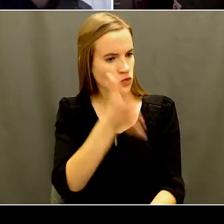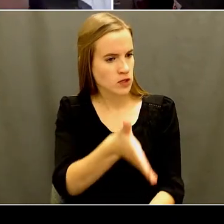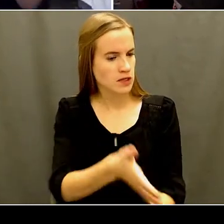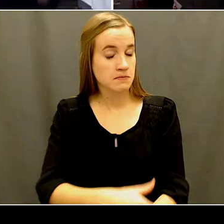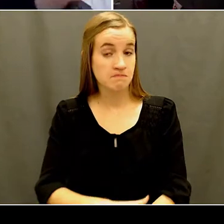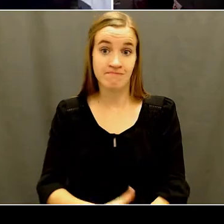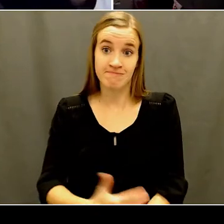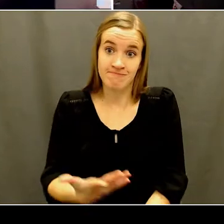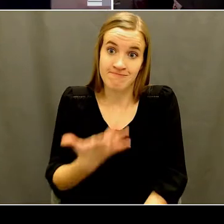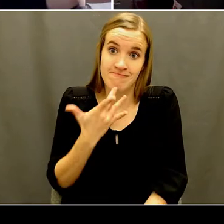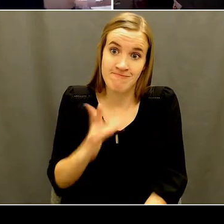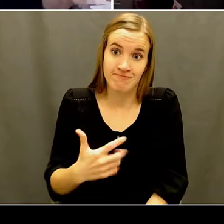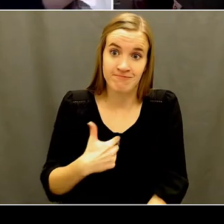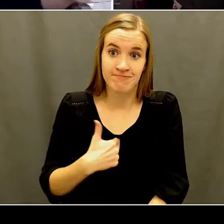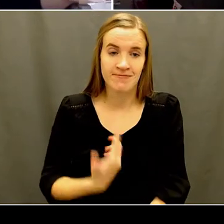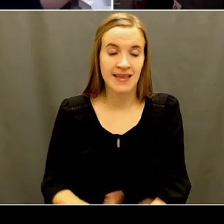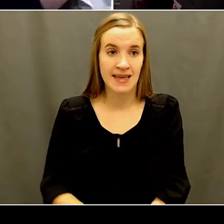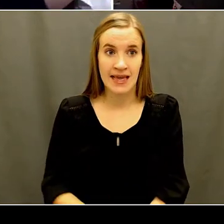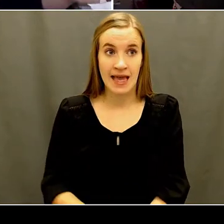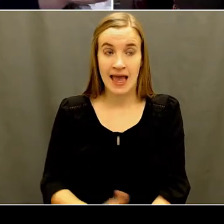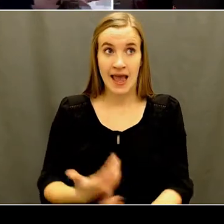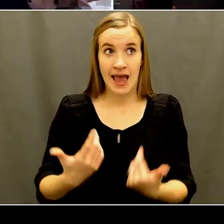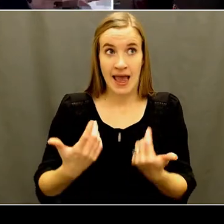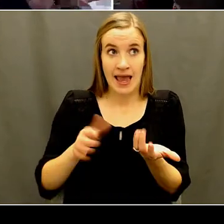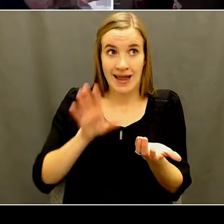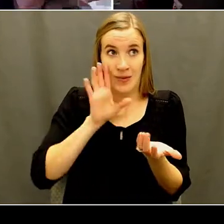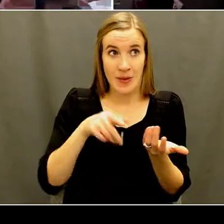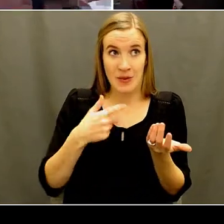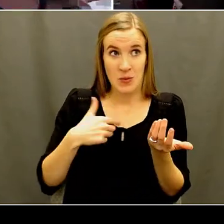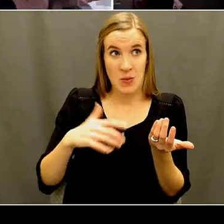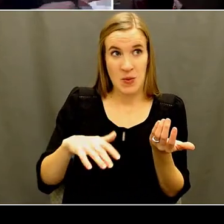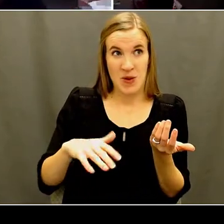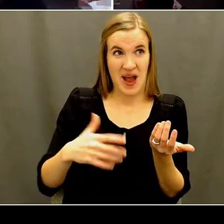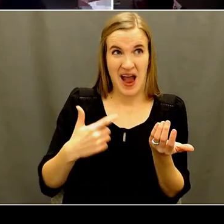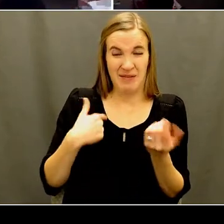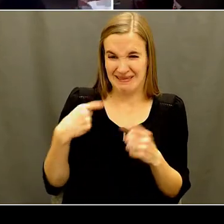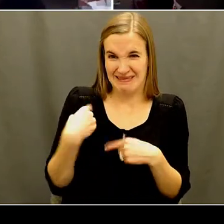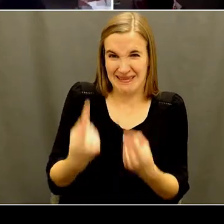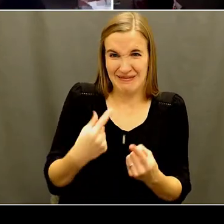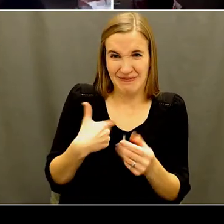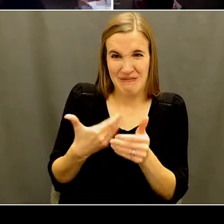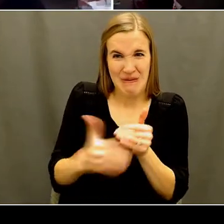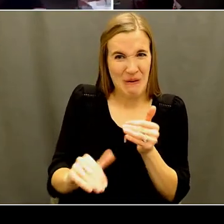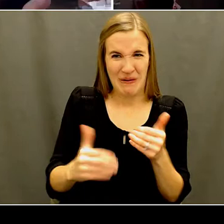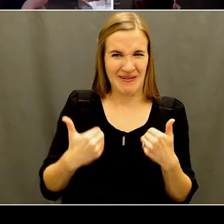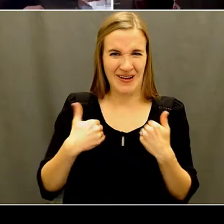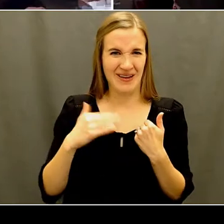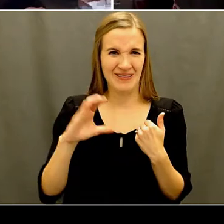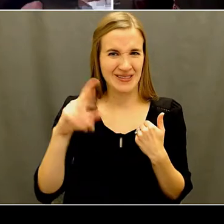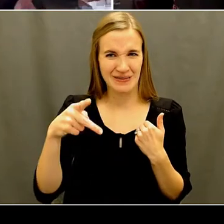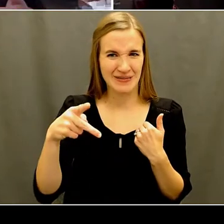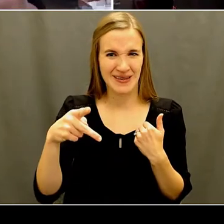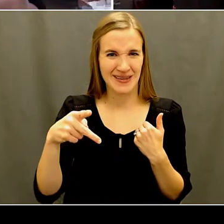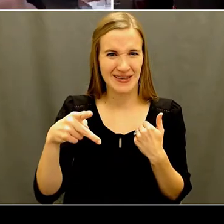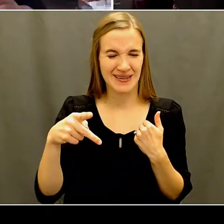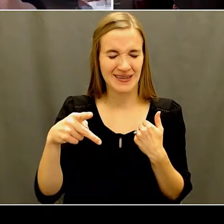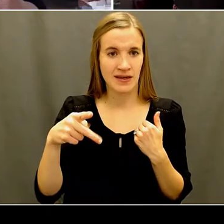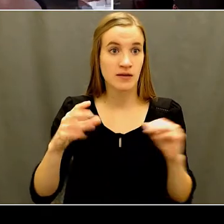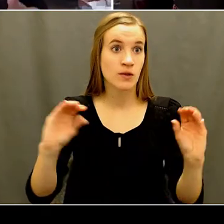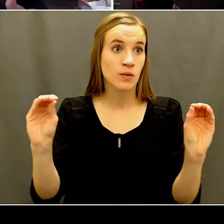is just how I arrived in the world. I didn't realize the, the level of